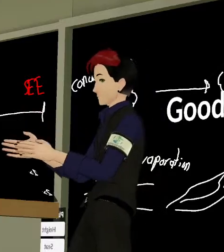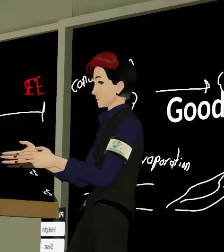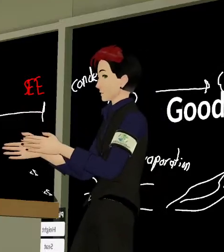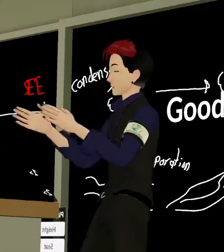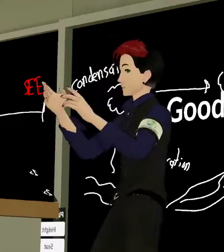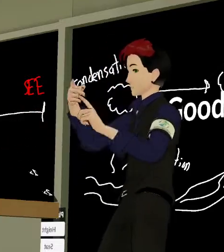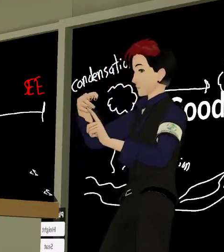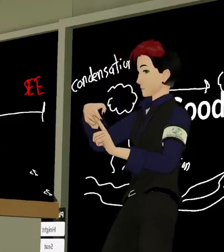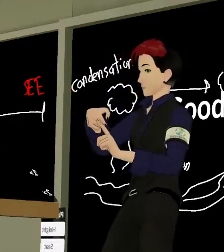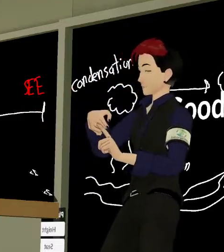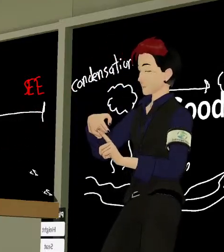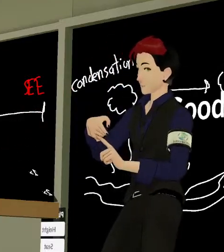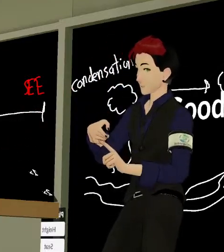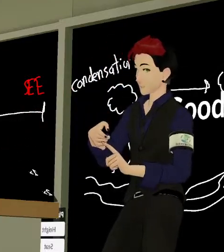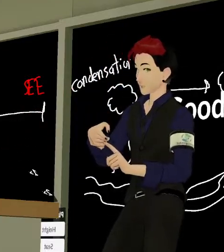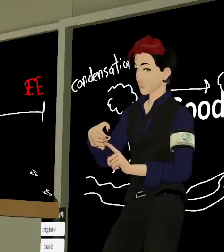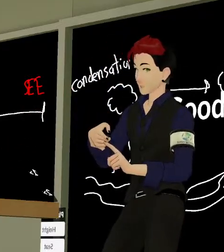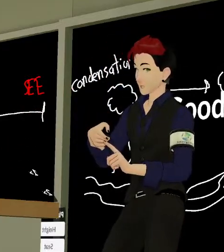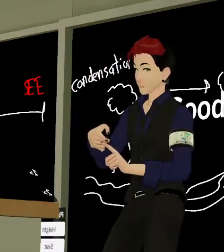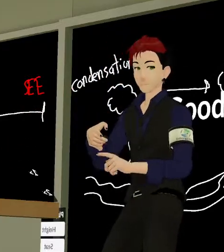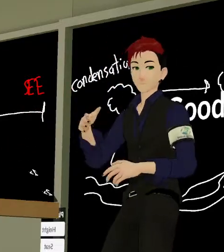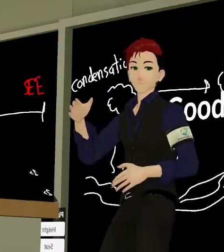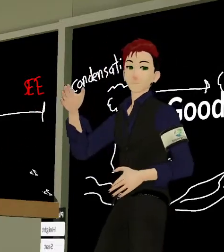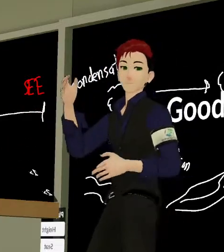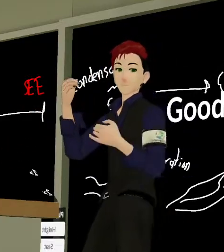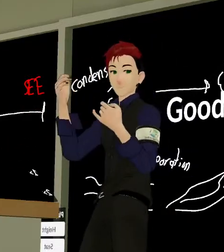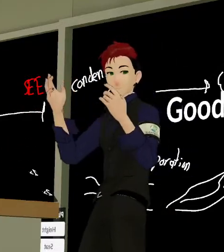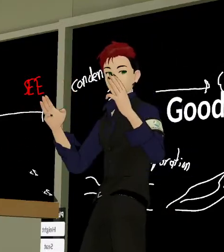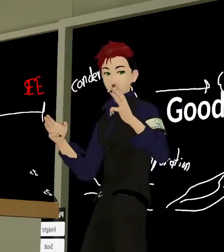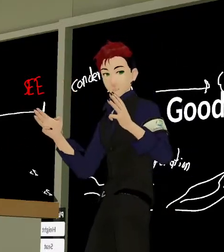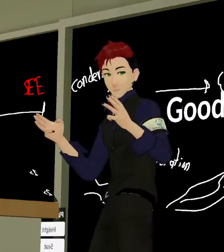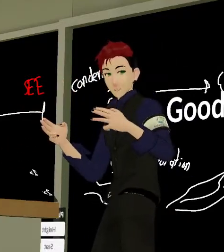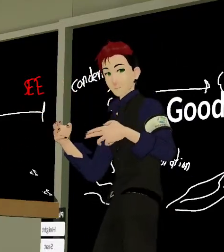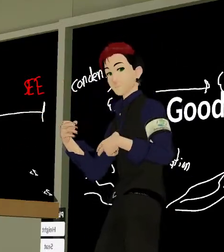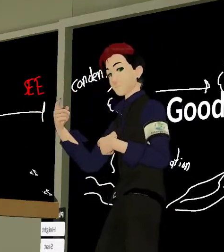which leads to the next thing we're going to talk about a lot of people